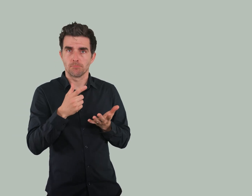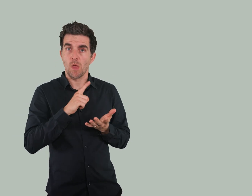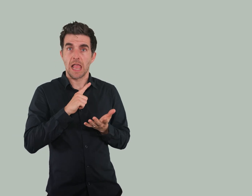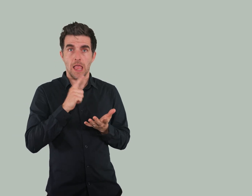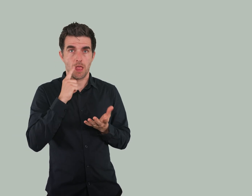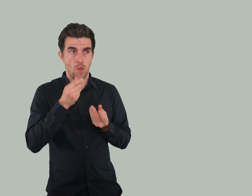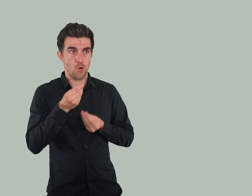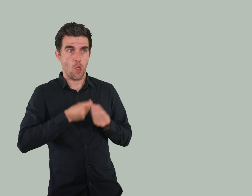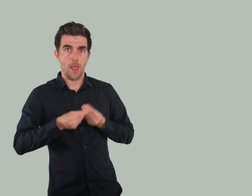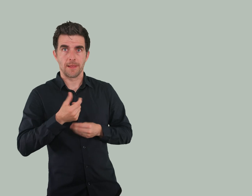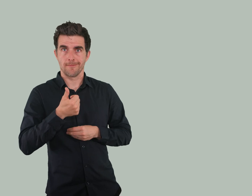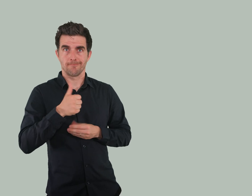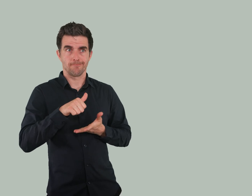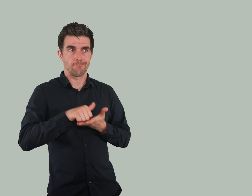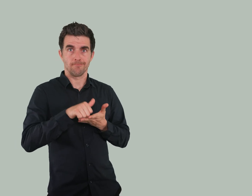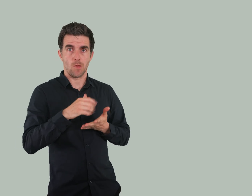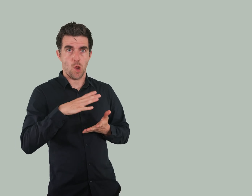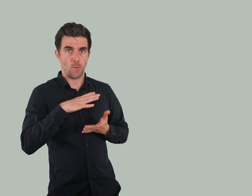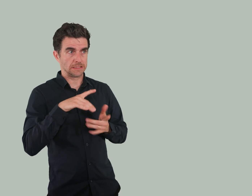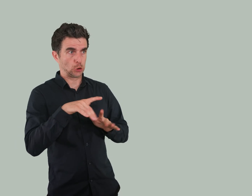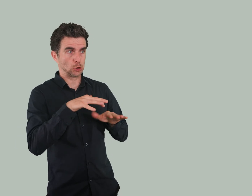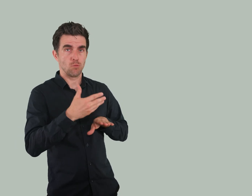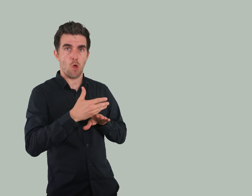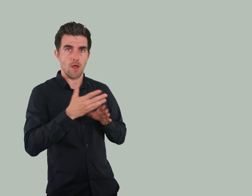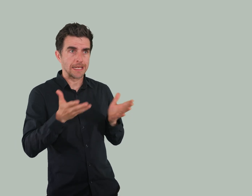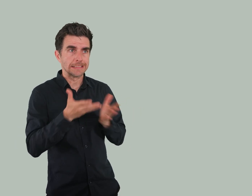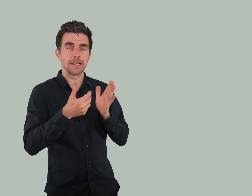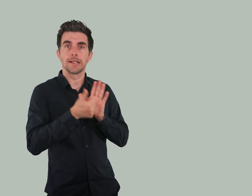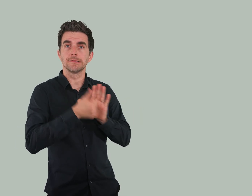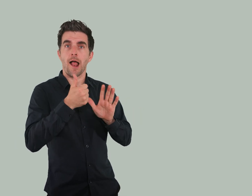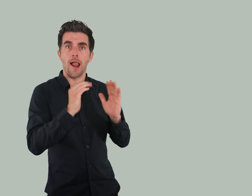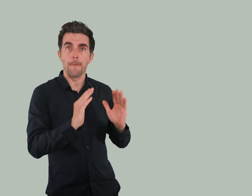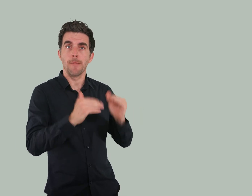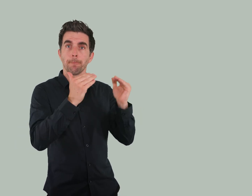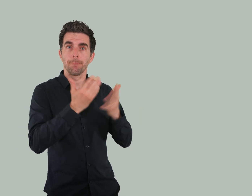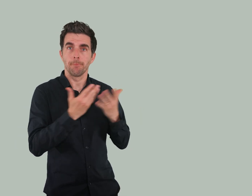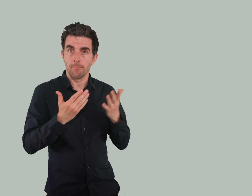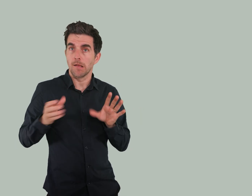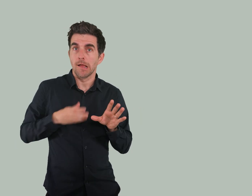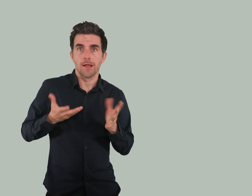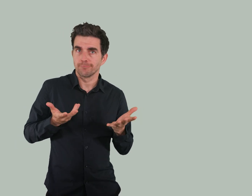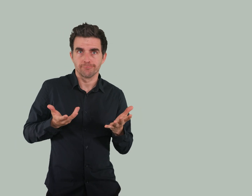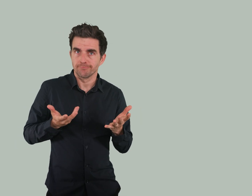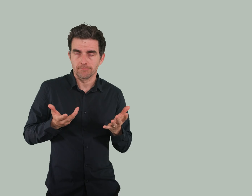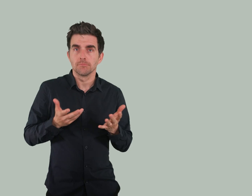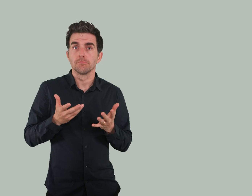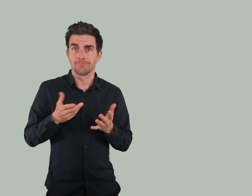It has been captured by the economic logic of upskilling existing employees.